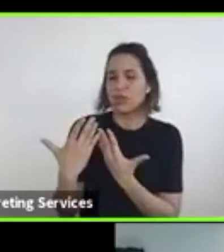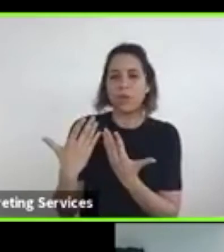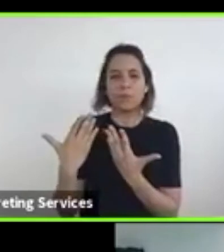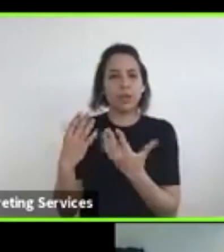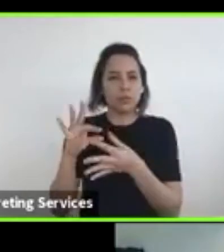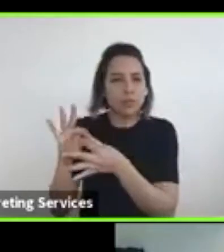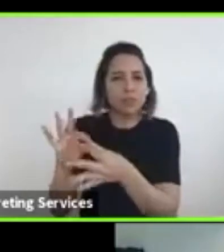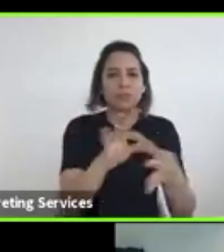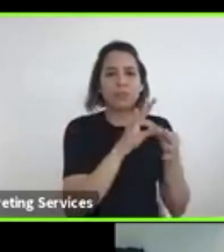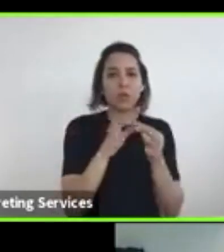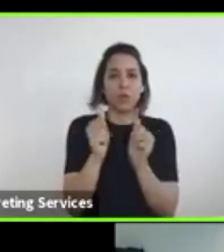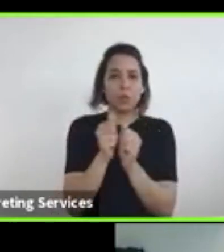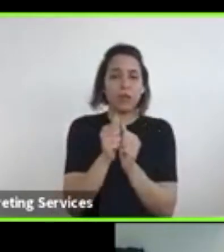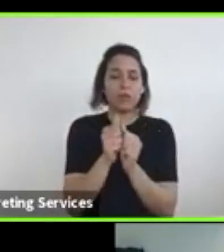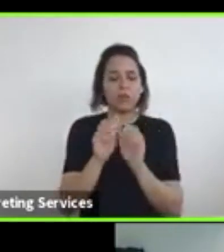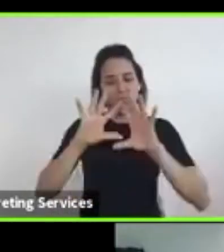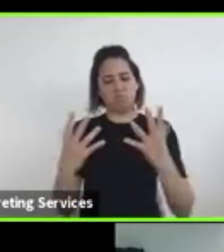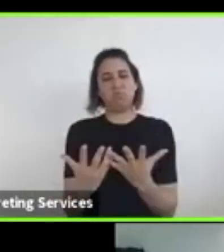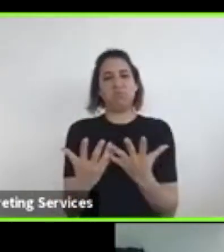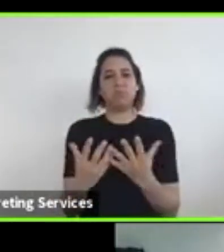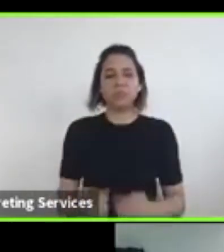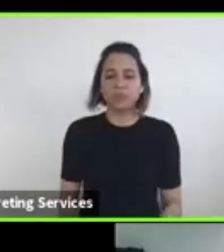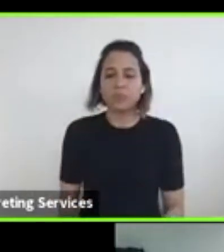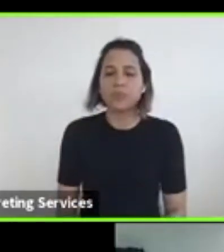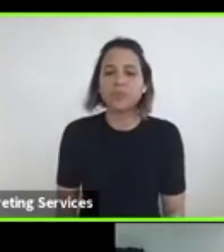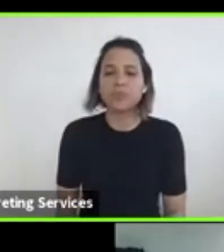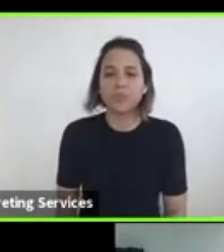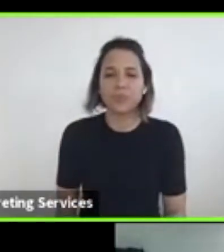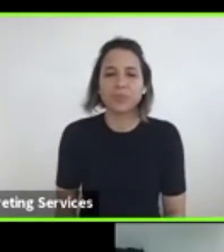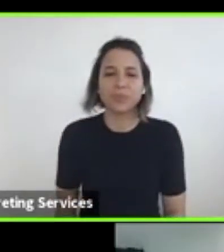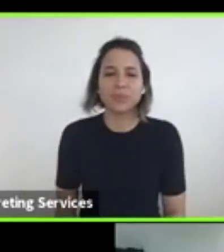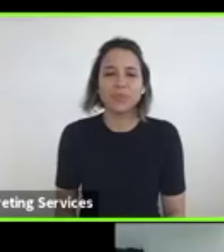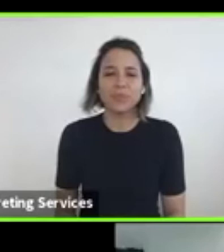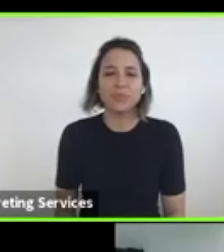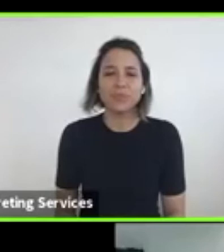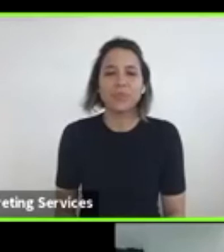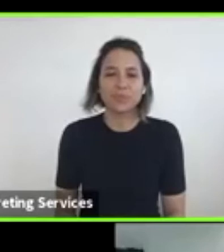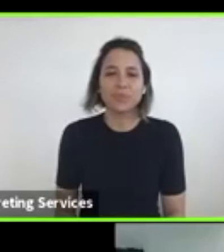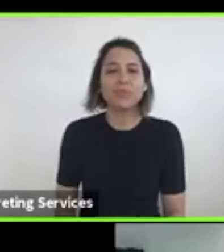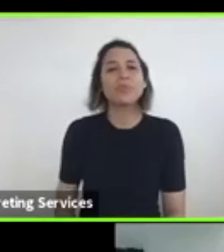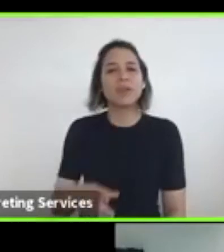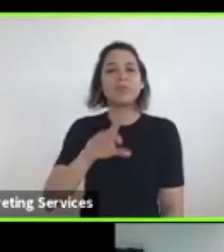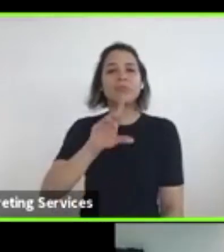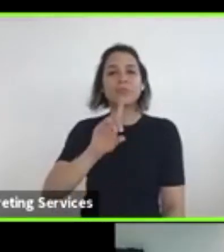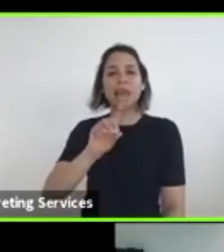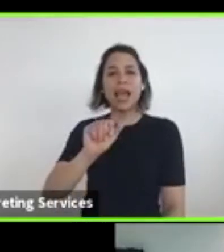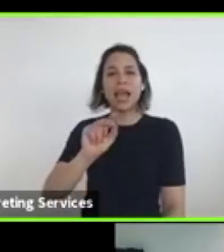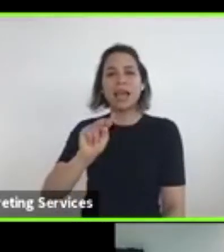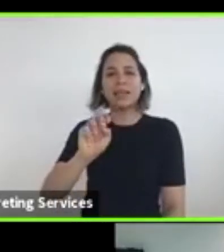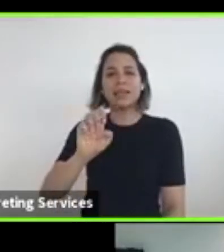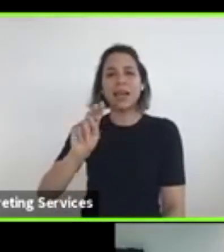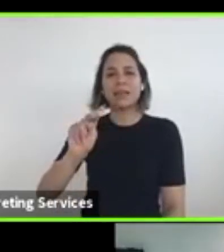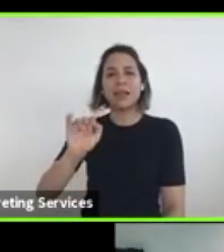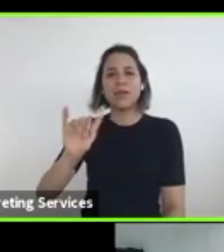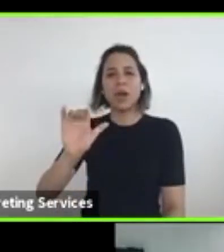WHEN I -- AT DANCE.NYC, WHEN I STARTED WORKING HERE -- YOU KNOW, MY --